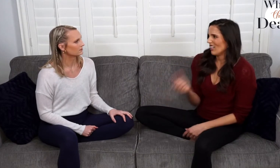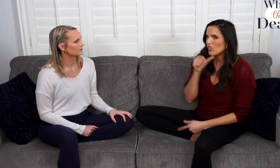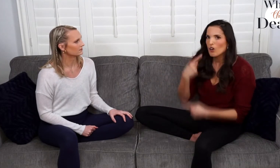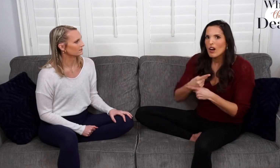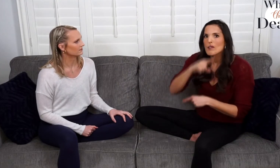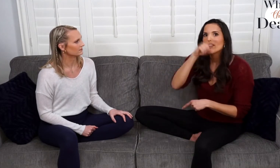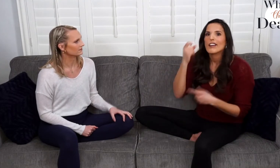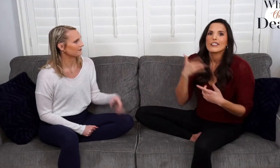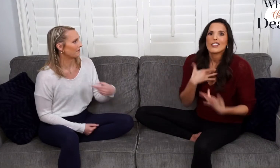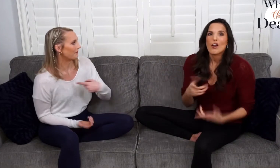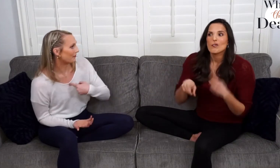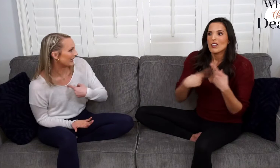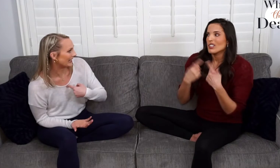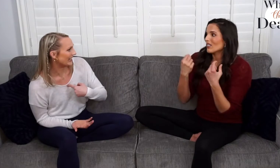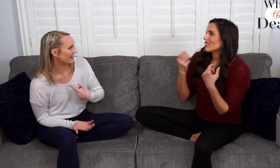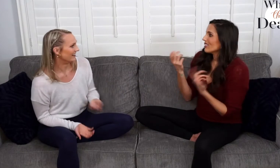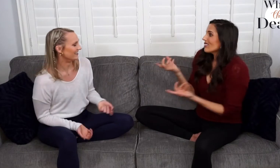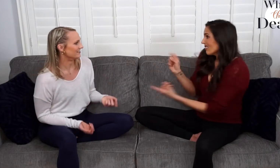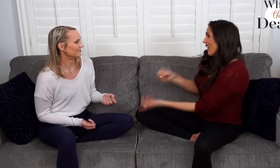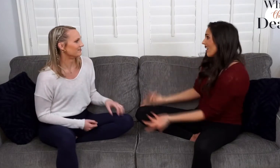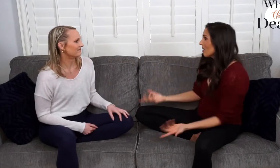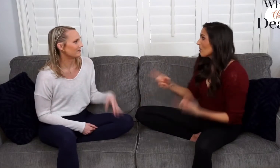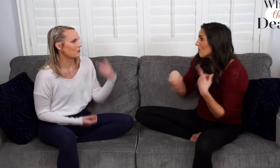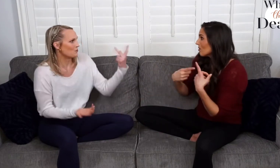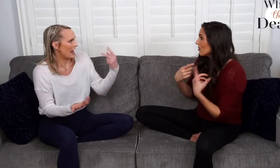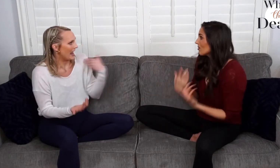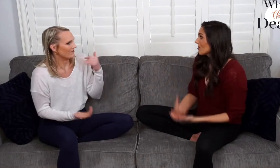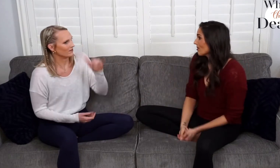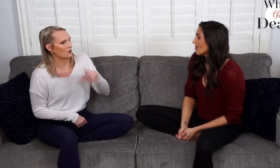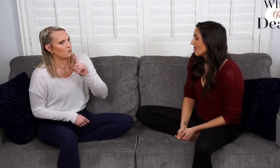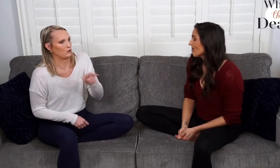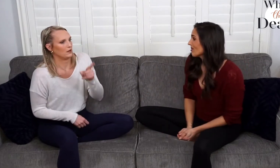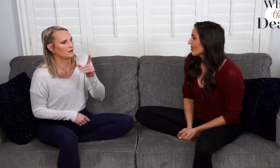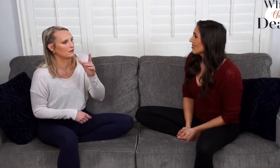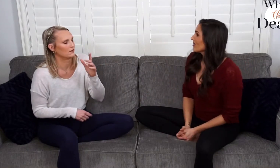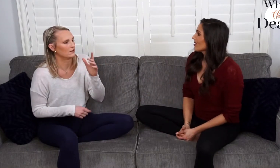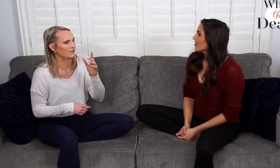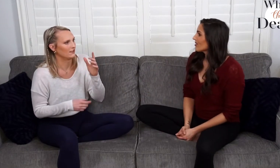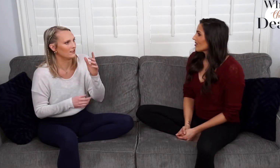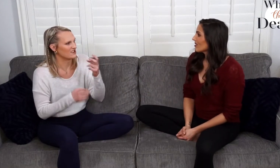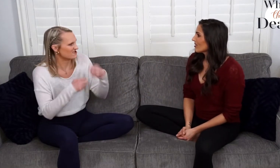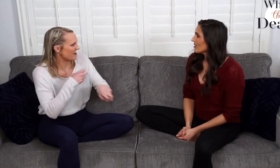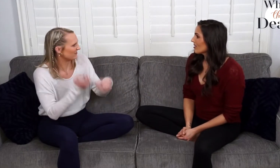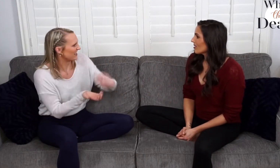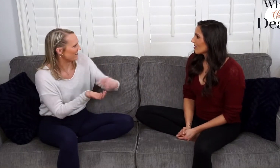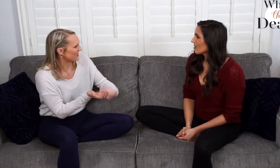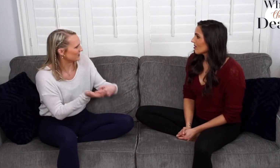look at that and say that's not right because they tend to... - We had that really tough conversation